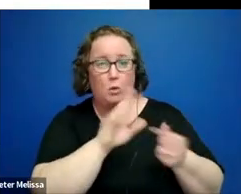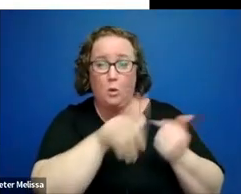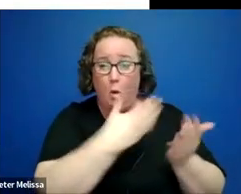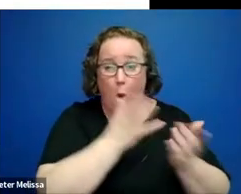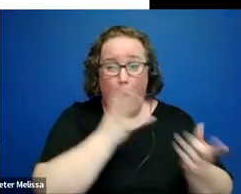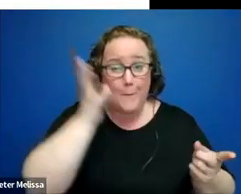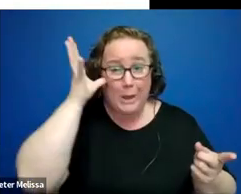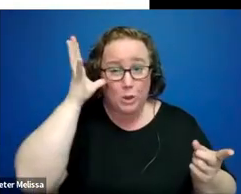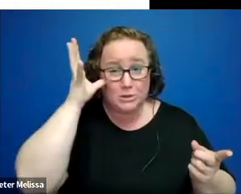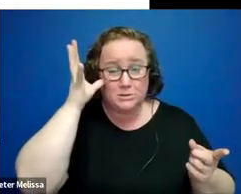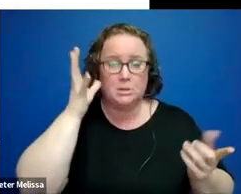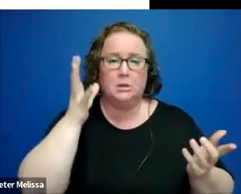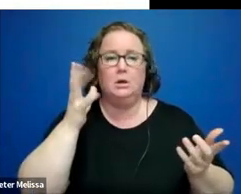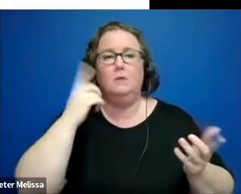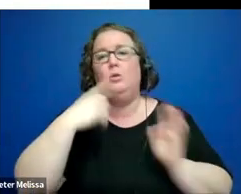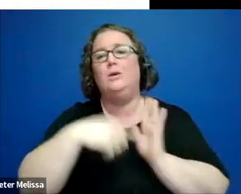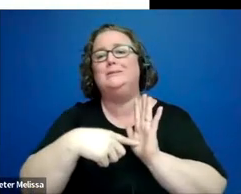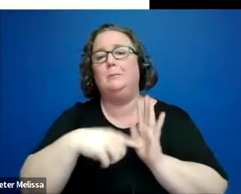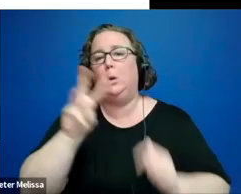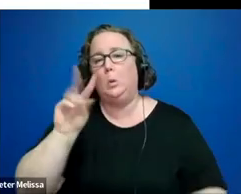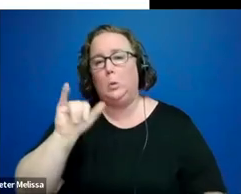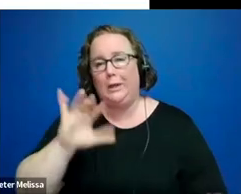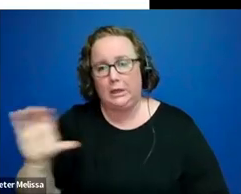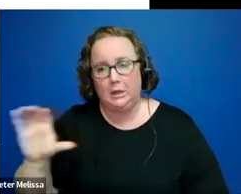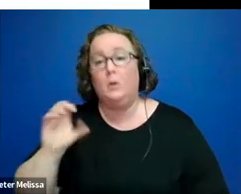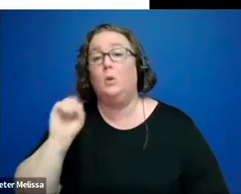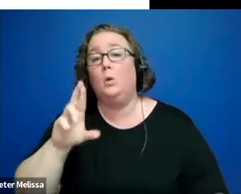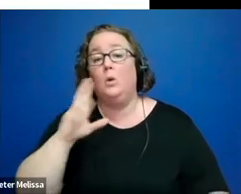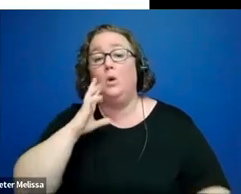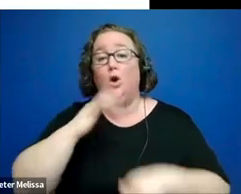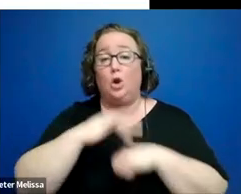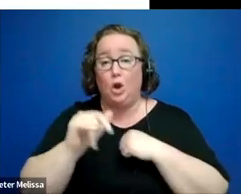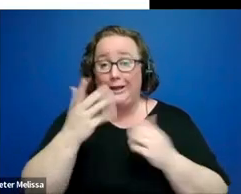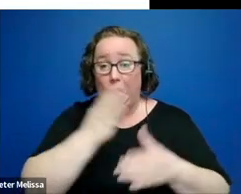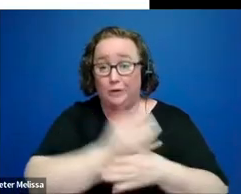for example, things like WIC or early intervention or